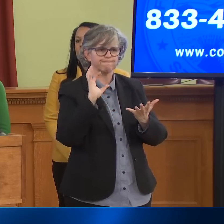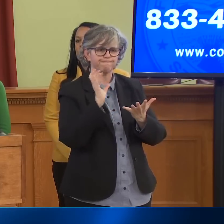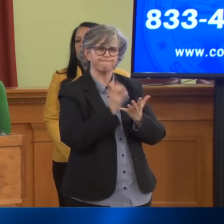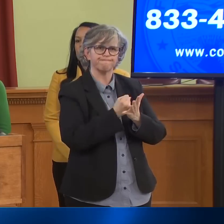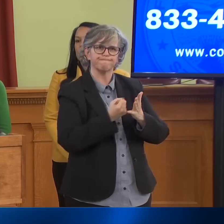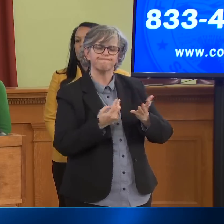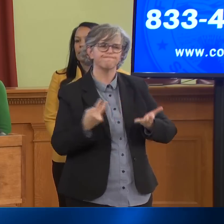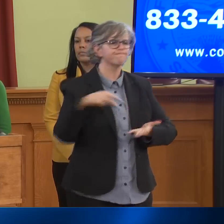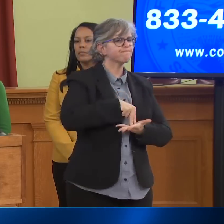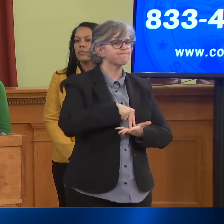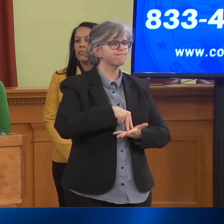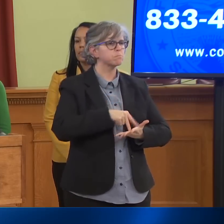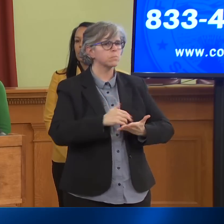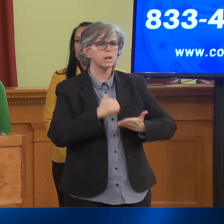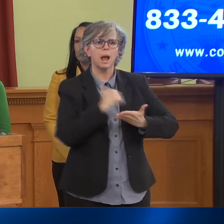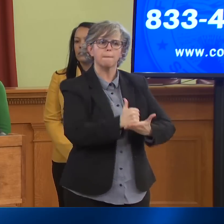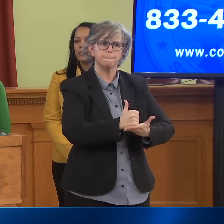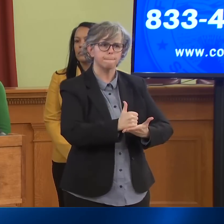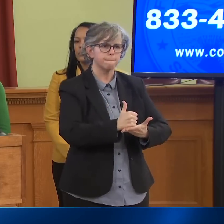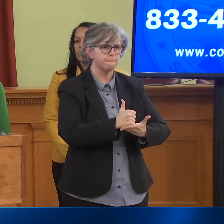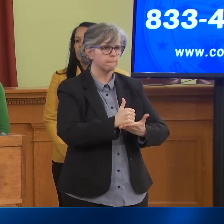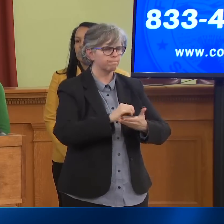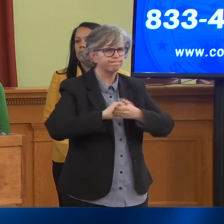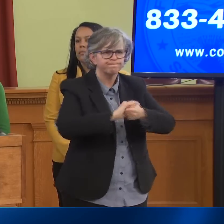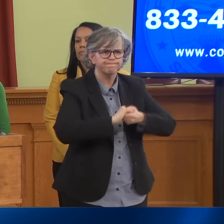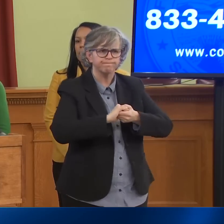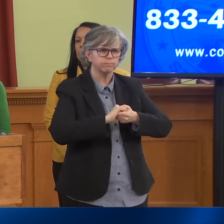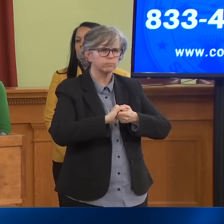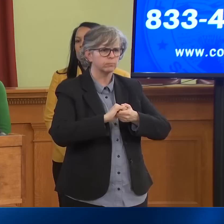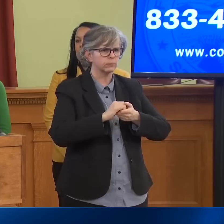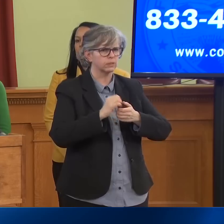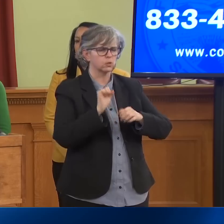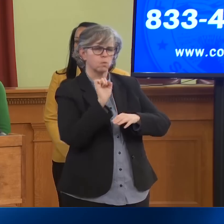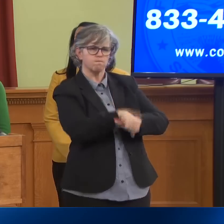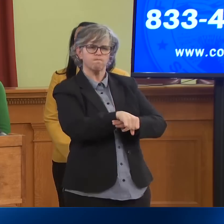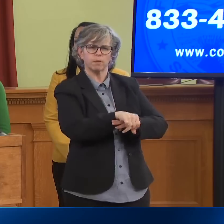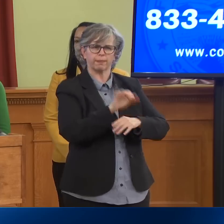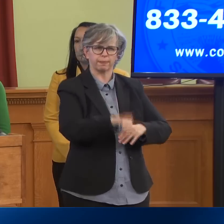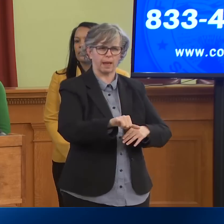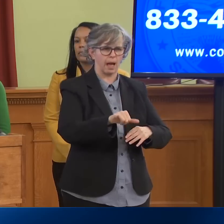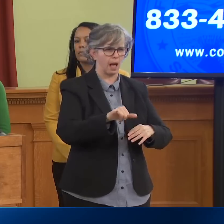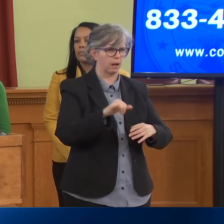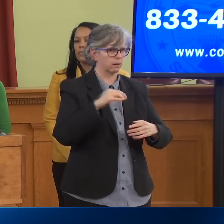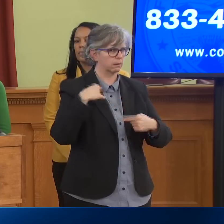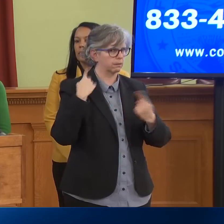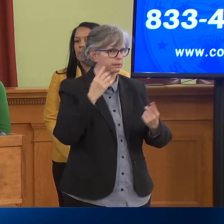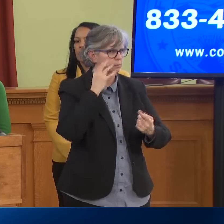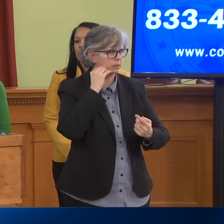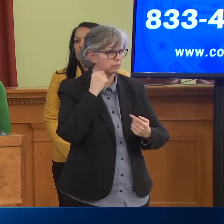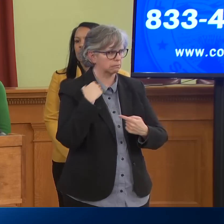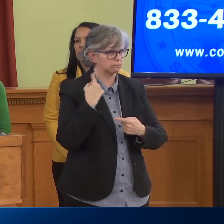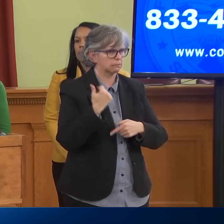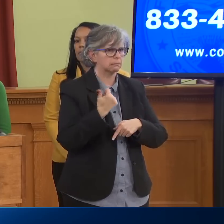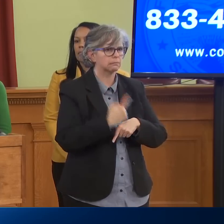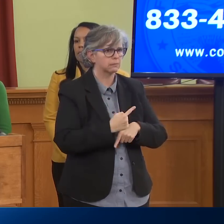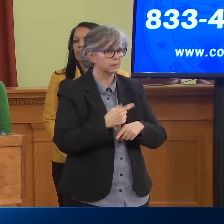HERE AT THIS PODIUM, WE NEED EVERYBODY TO RISE TO THE OCCASION. THAT IS TO HELP US COLLECTIVELY